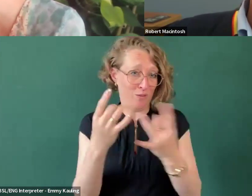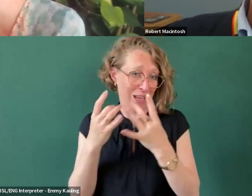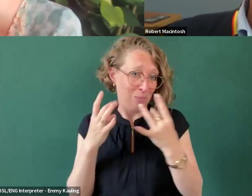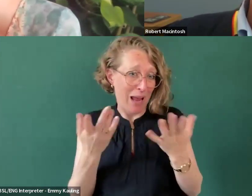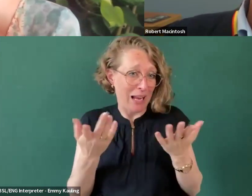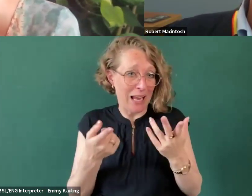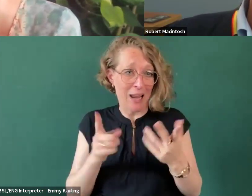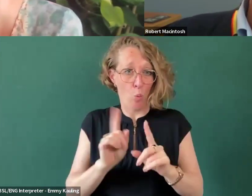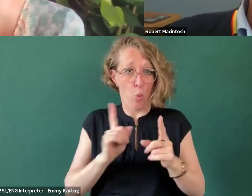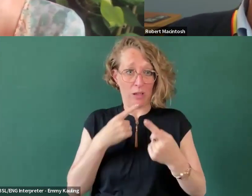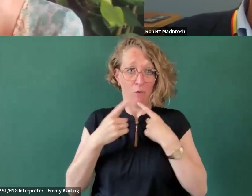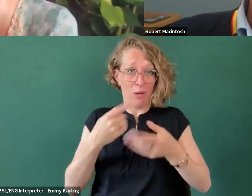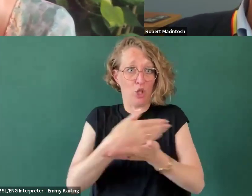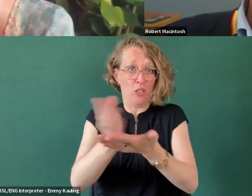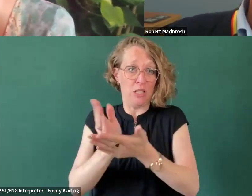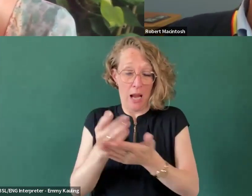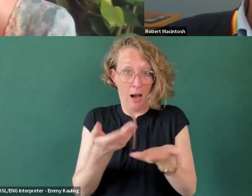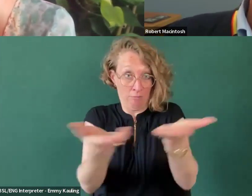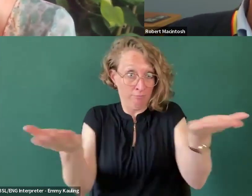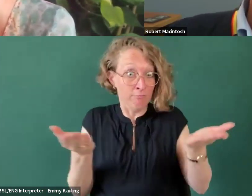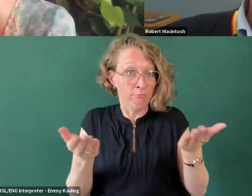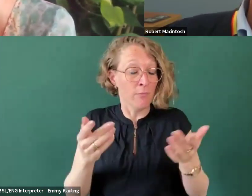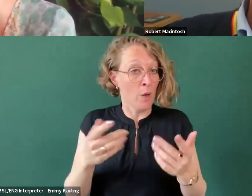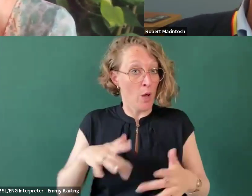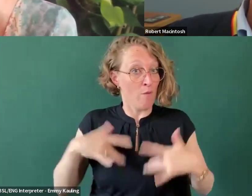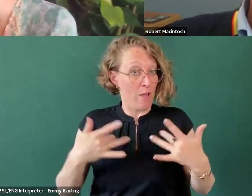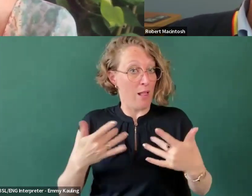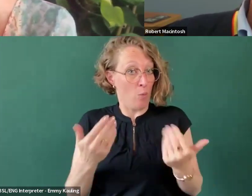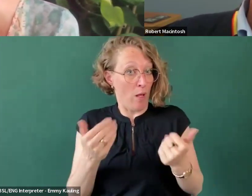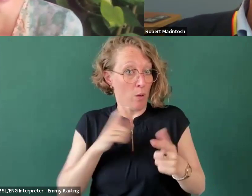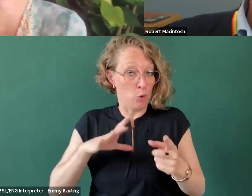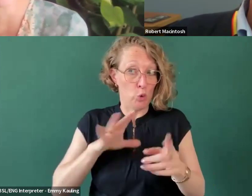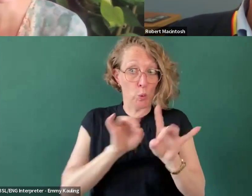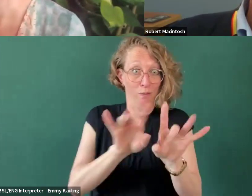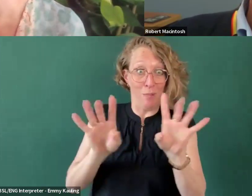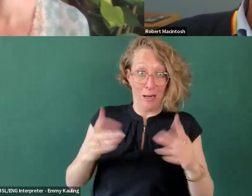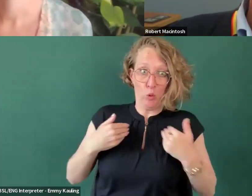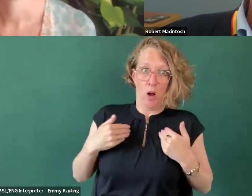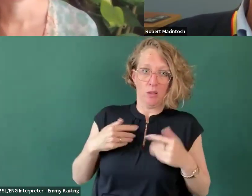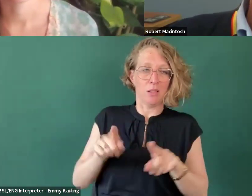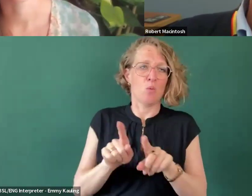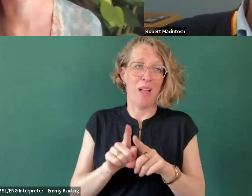that we provided. This is a really helpful and amazing dialogue and I think the closing remark